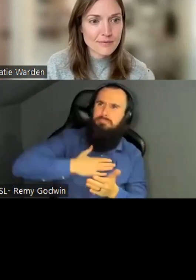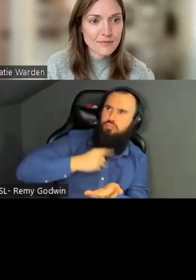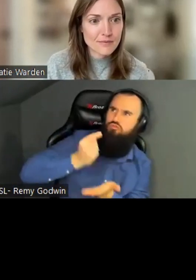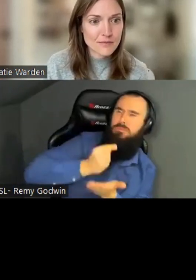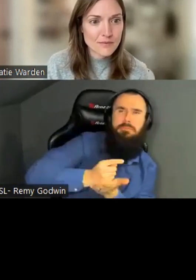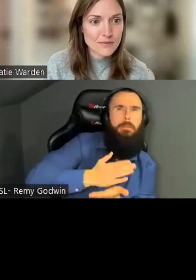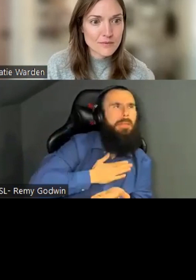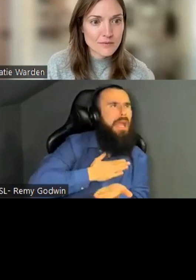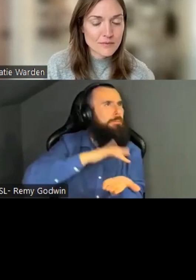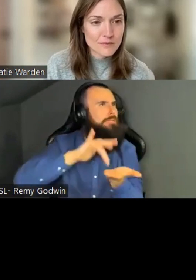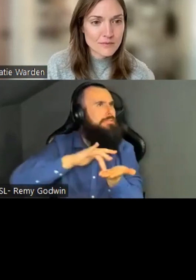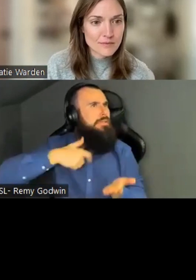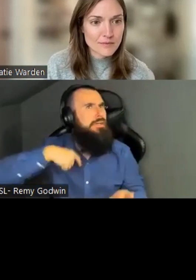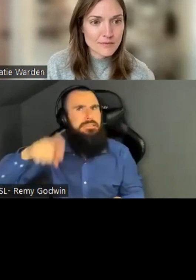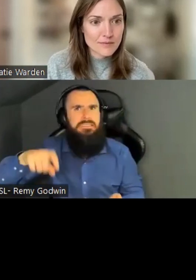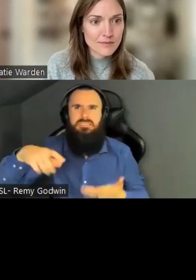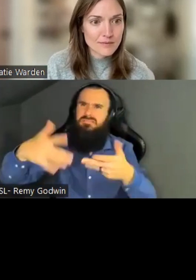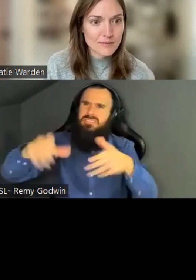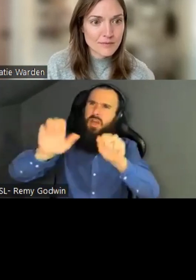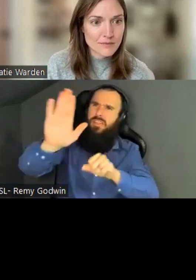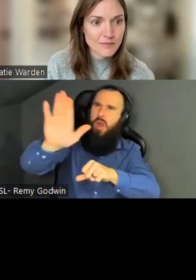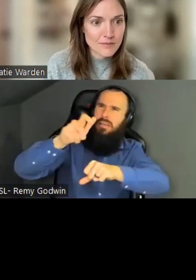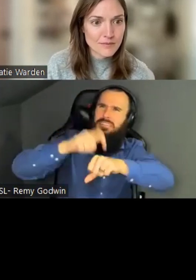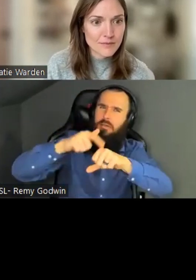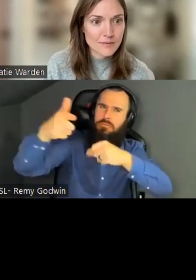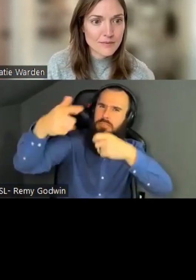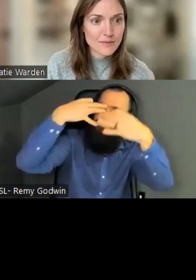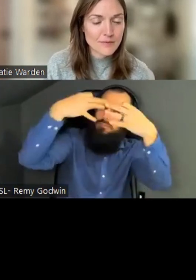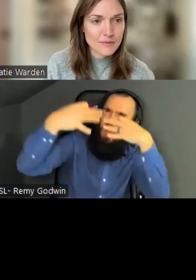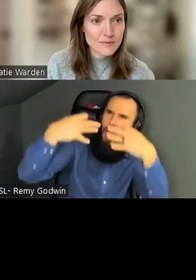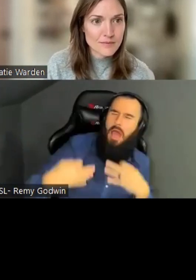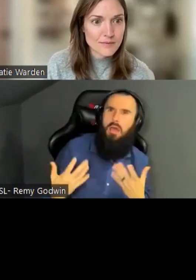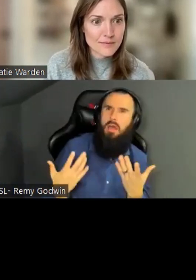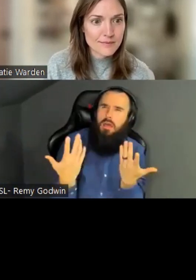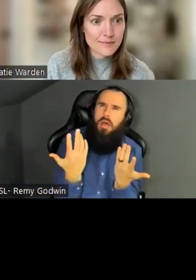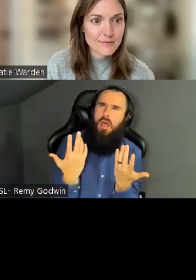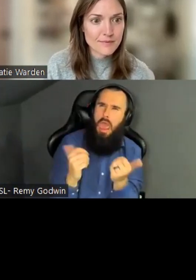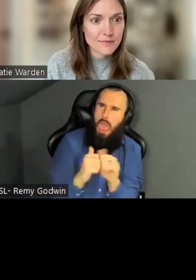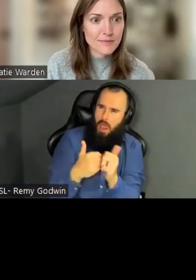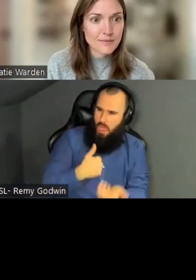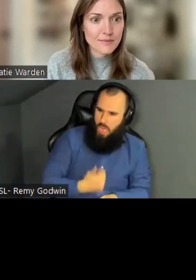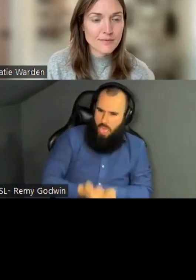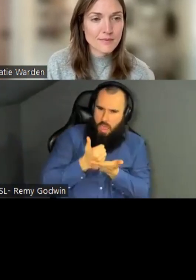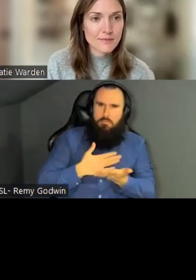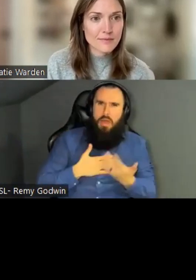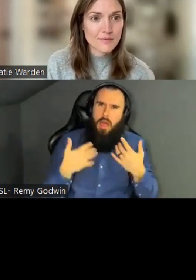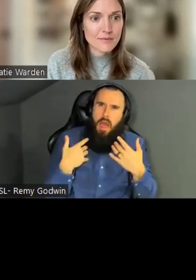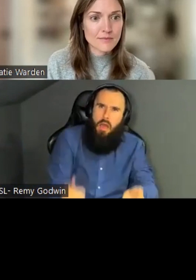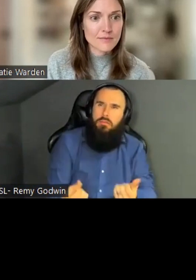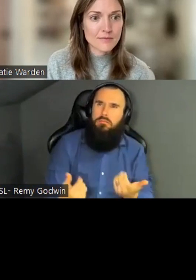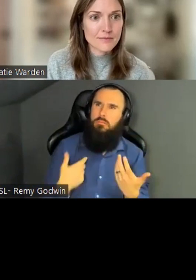And just taking the time explaining what it's gonna do, how is this gonna help my health, and how I'm gonna have a healthy future.